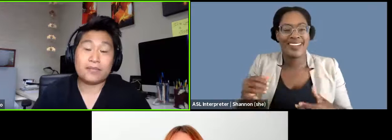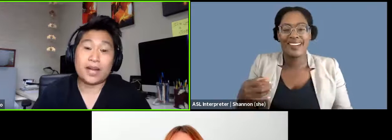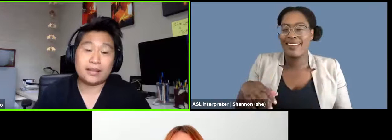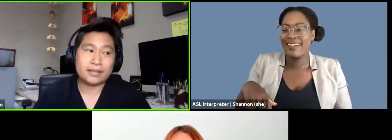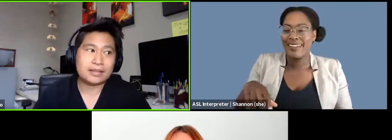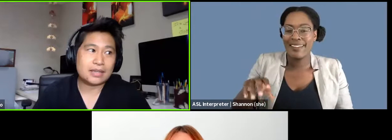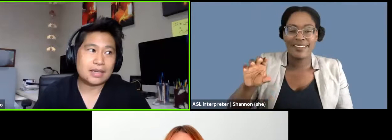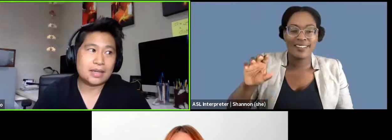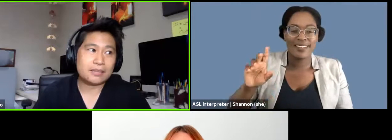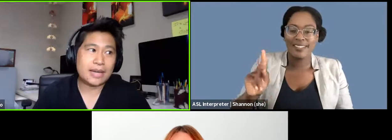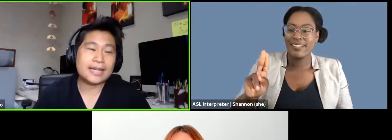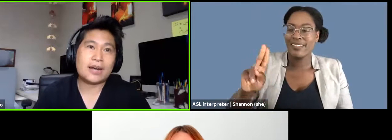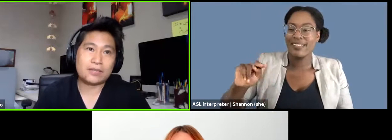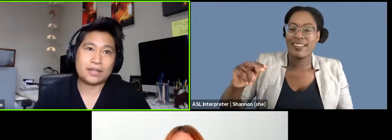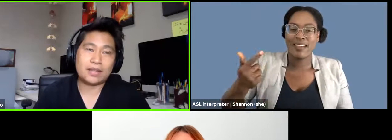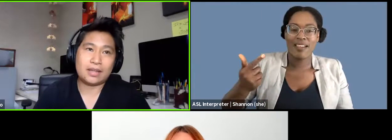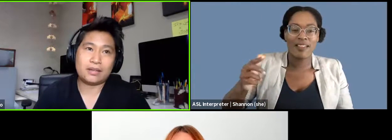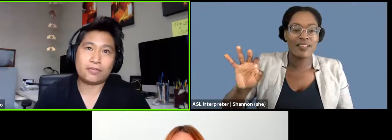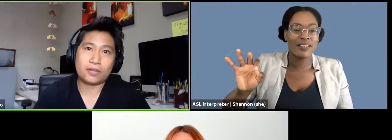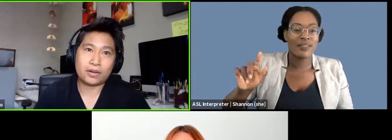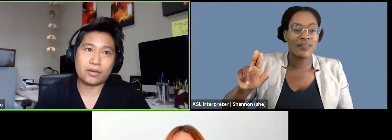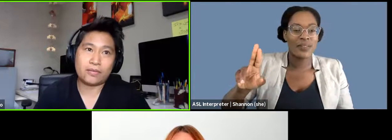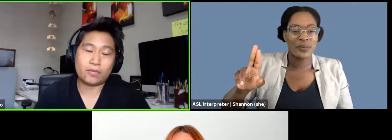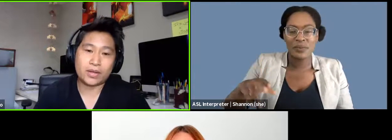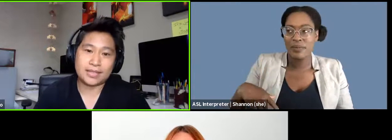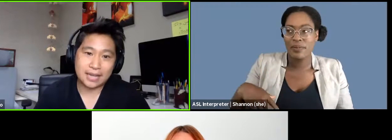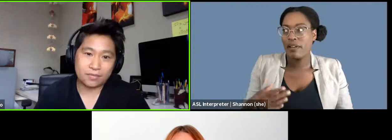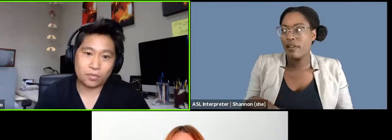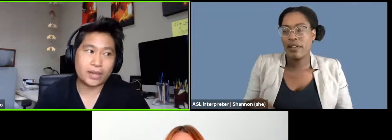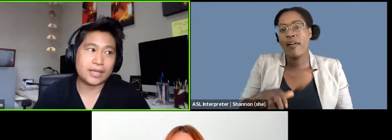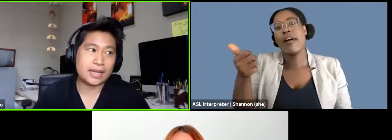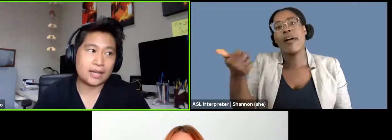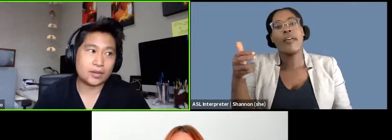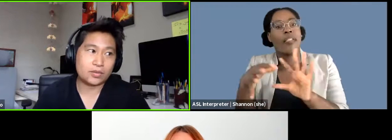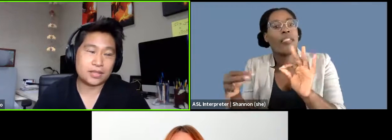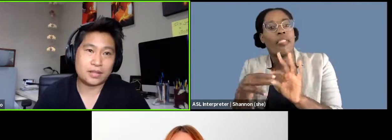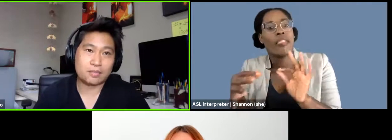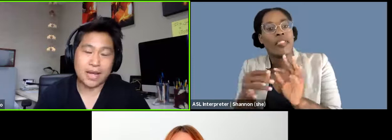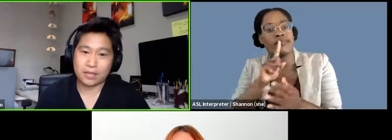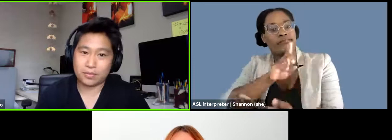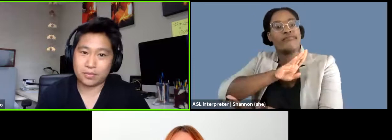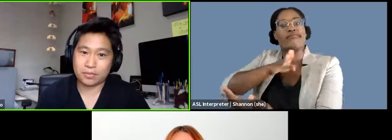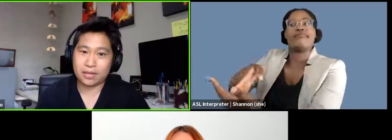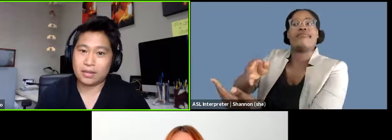and violence, I now have to think of further what's safe and when can I go to the bathroom,